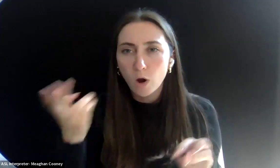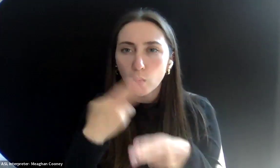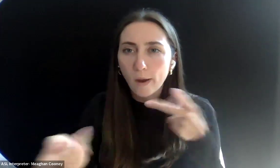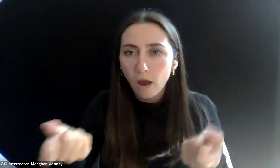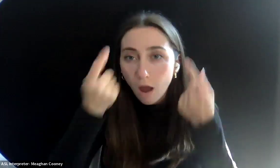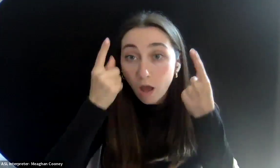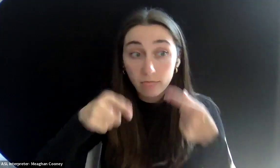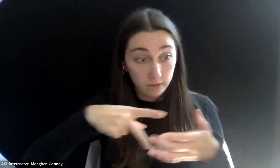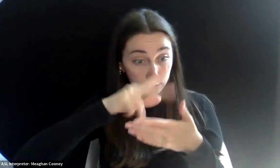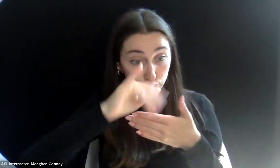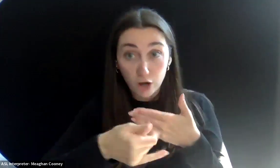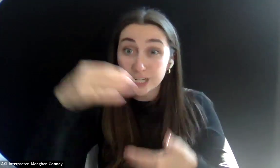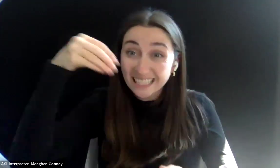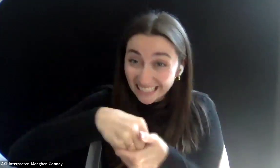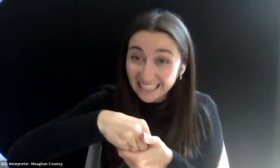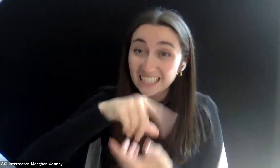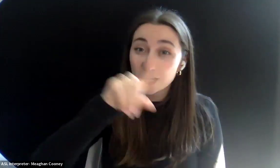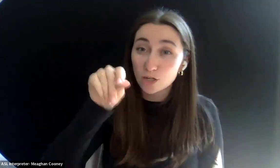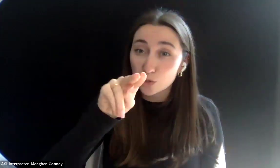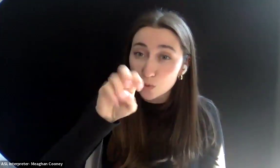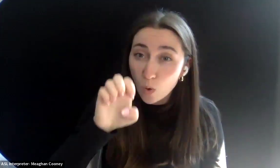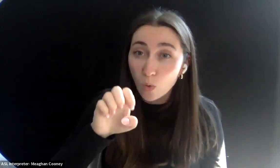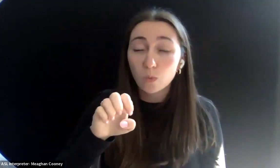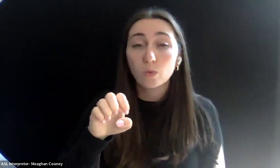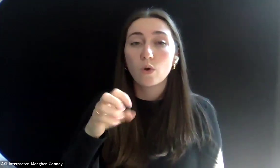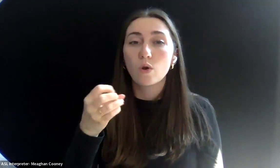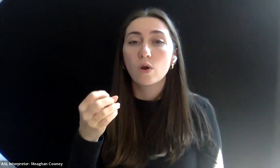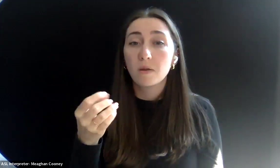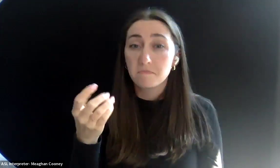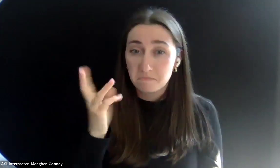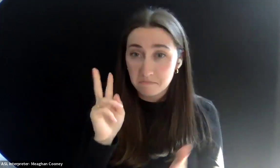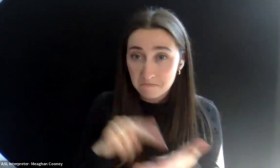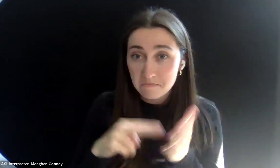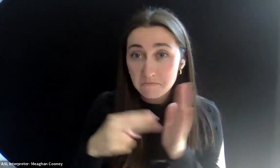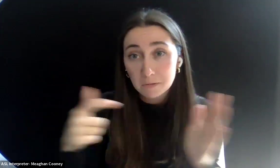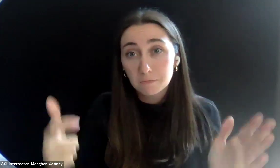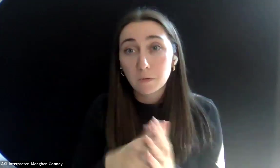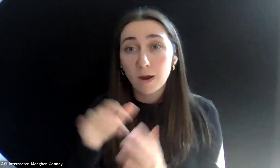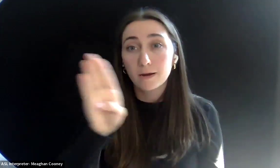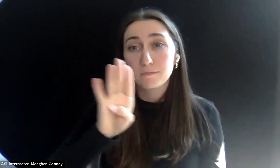currently in the floodplain and whether ABFE or base flood elevation has been established.